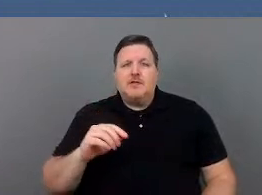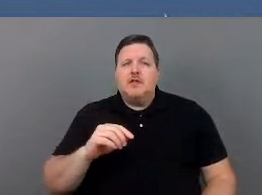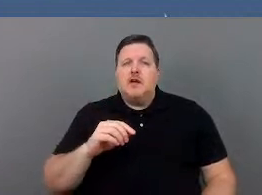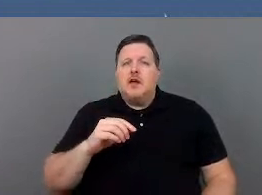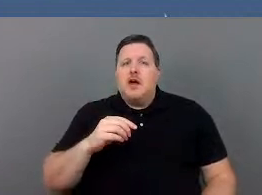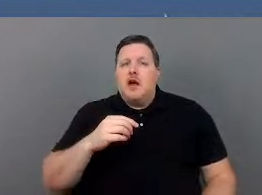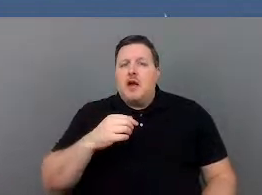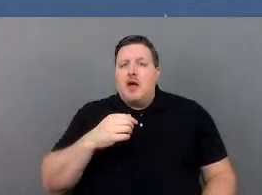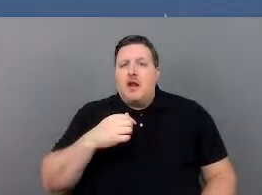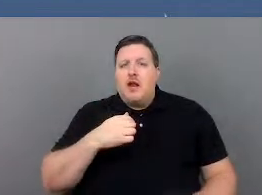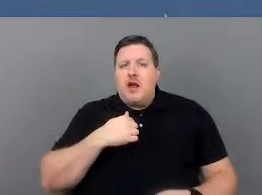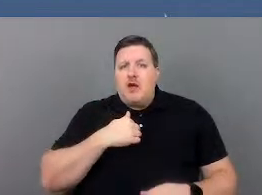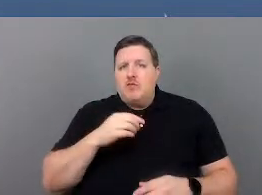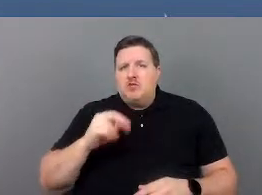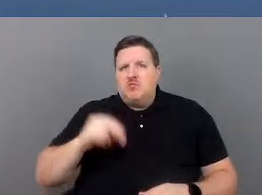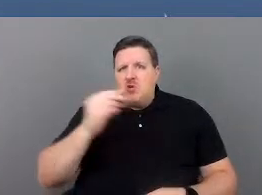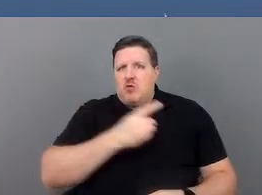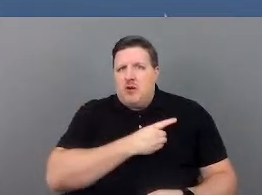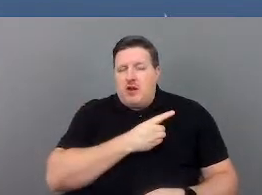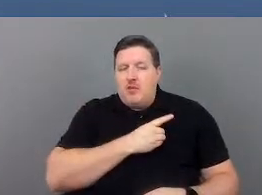here also agree THINGS NEED TO CHANGE IN THE MPD.